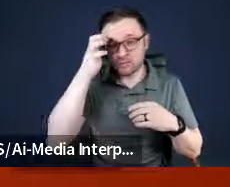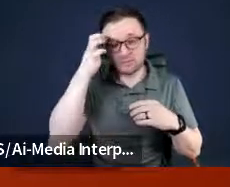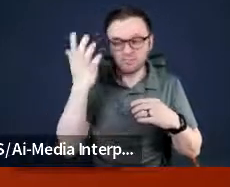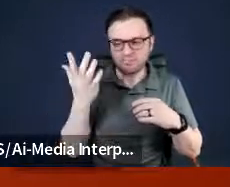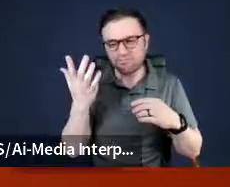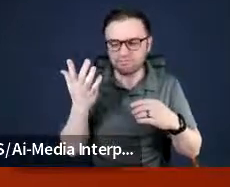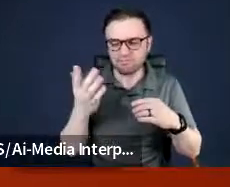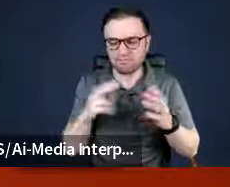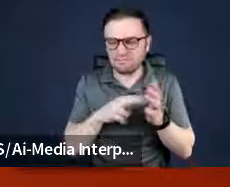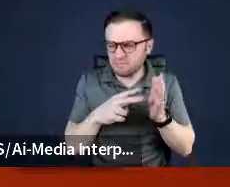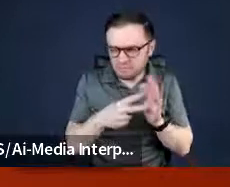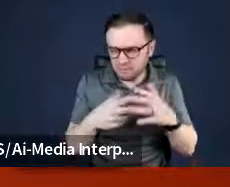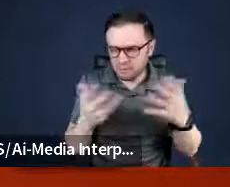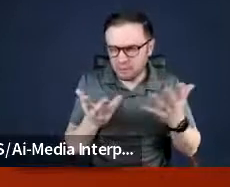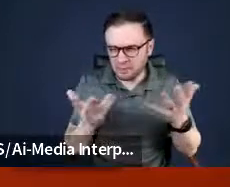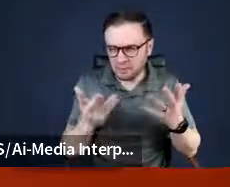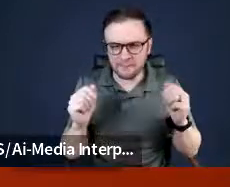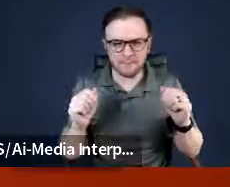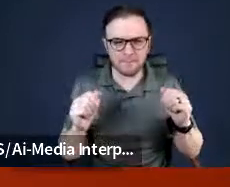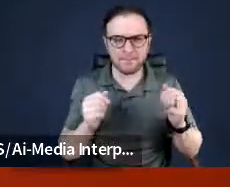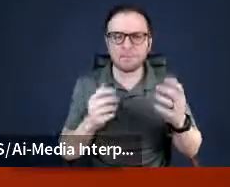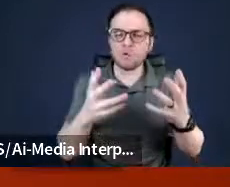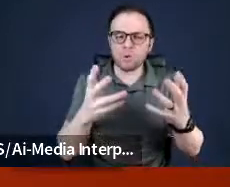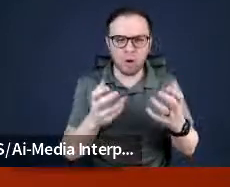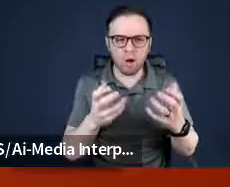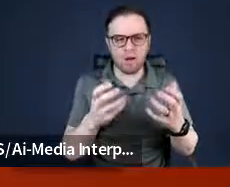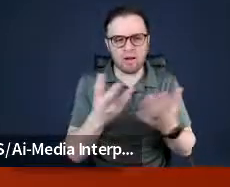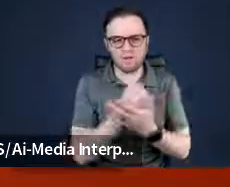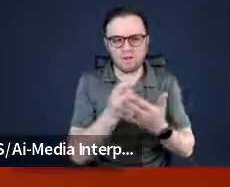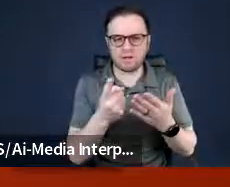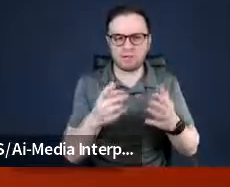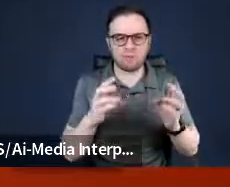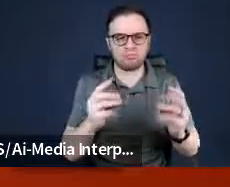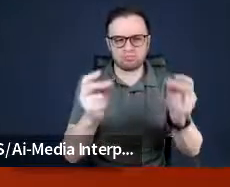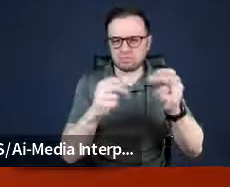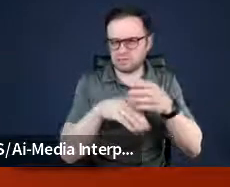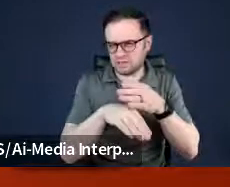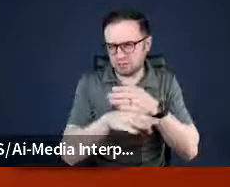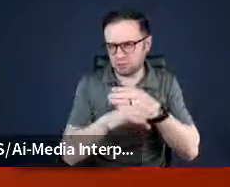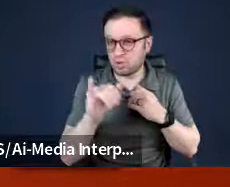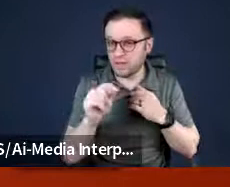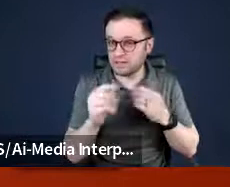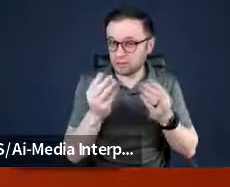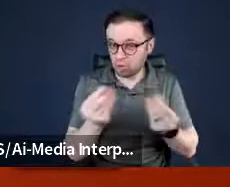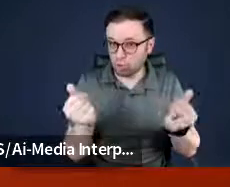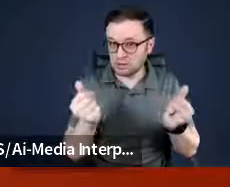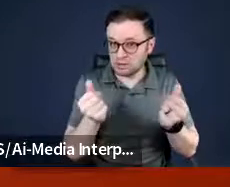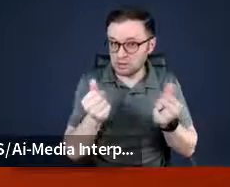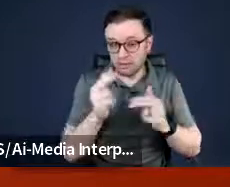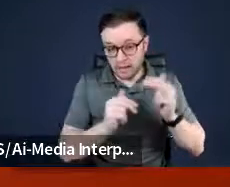So you got designed accessibility versus mediation and in layman's terms,